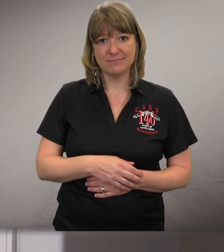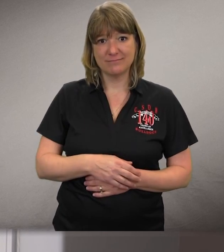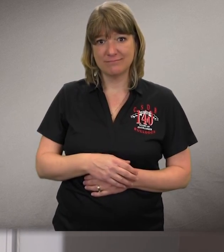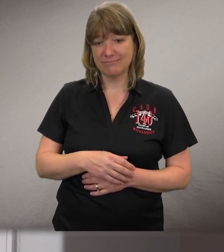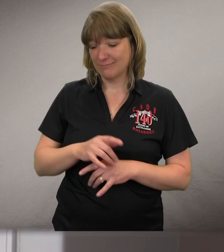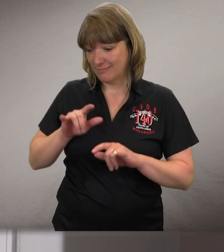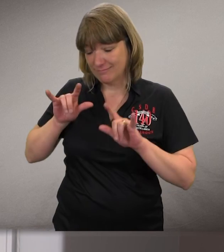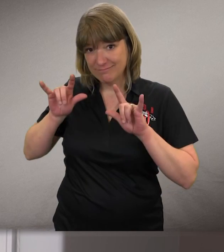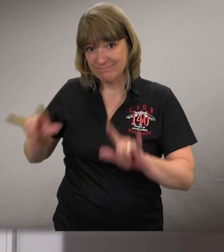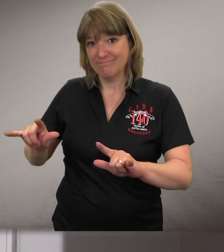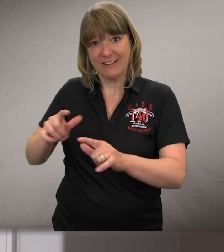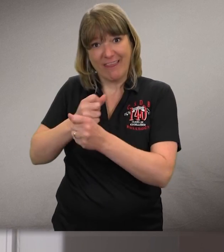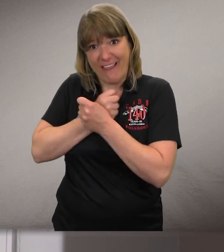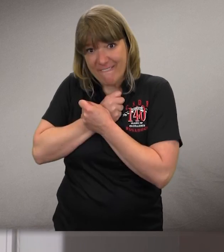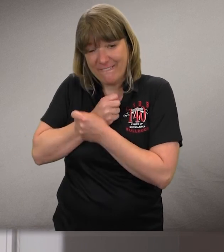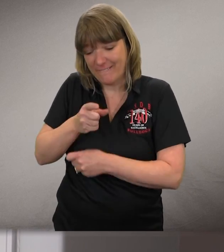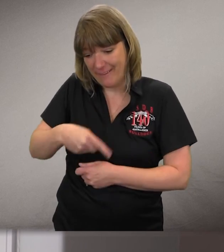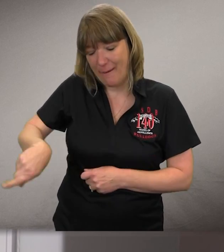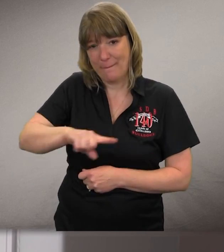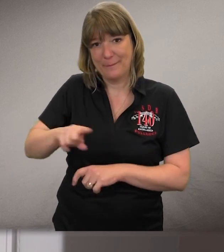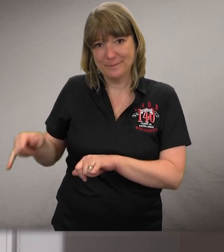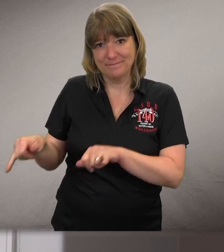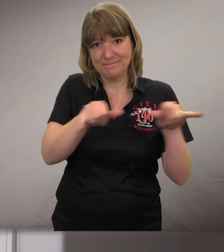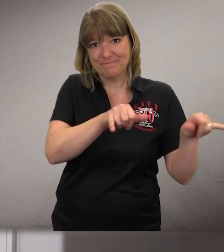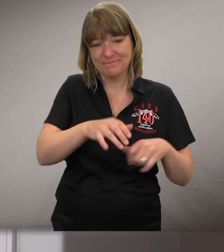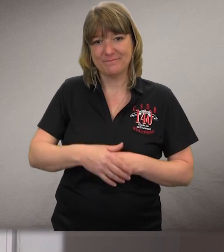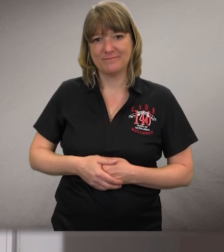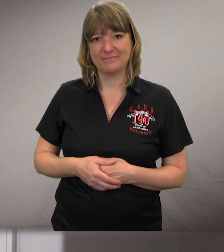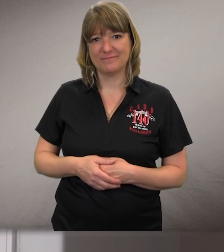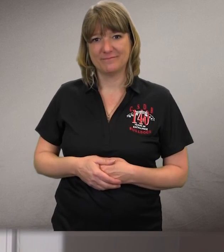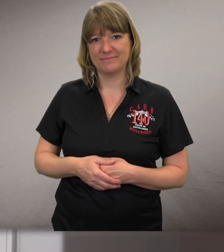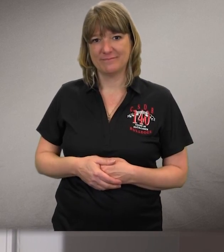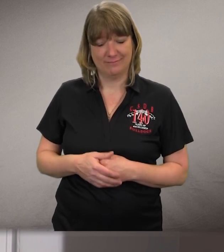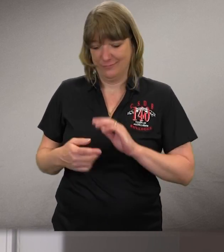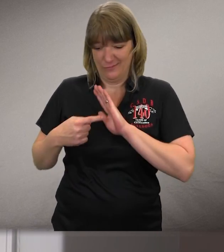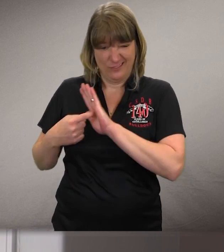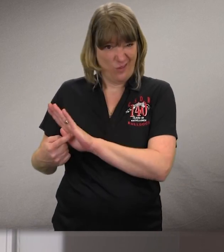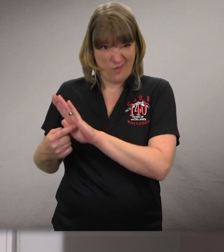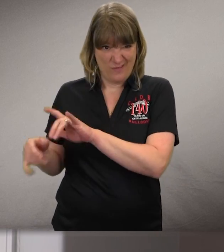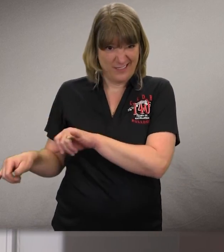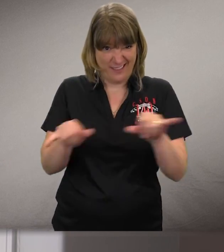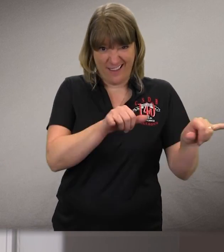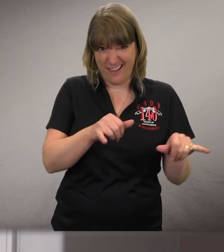I mean just love them and show them the same stuff.